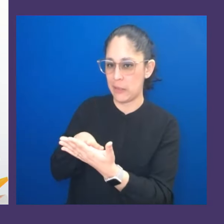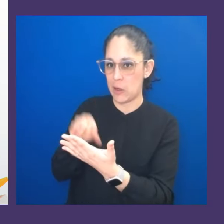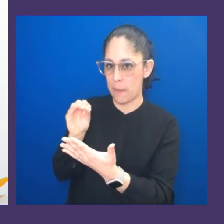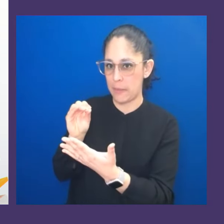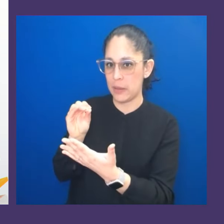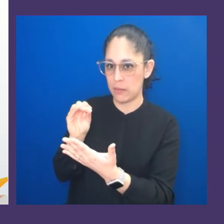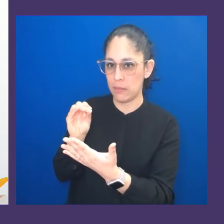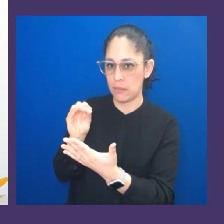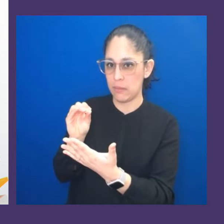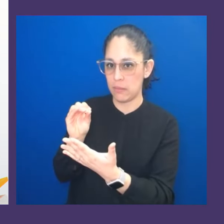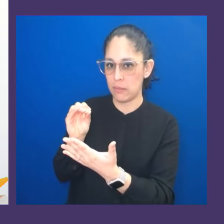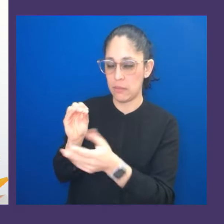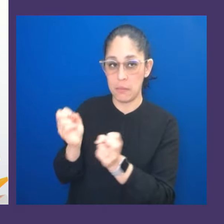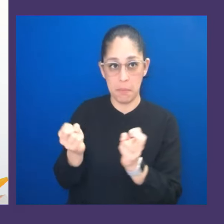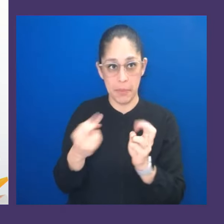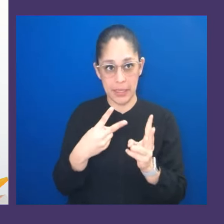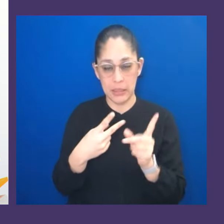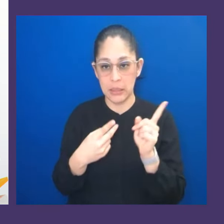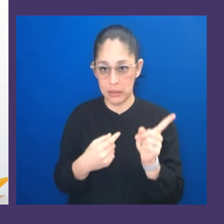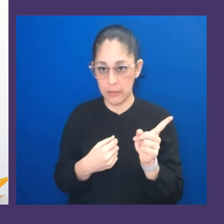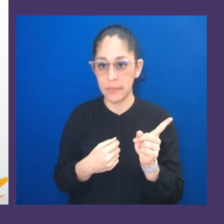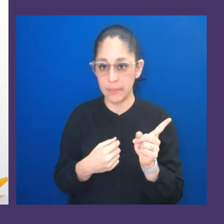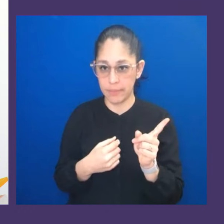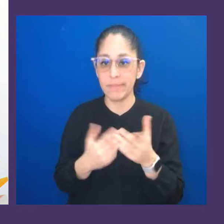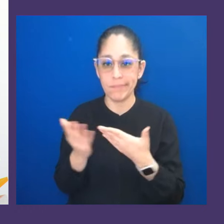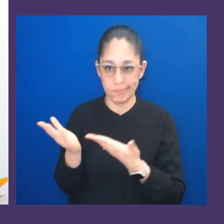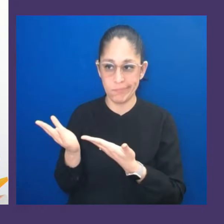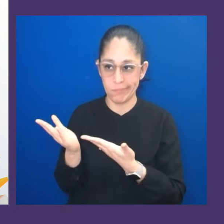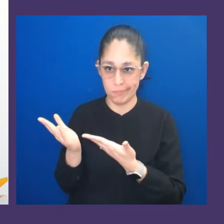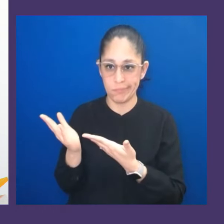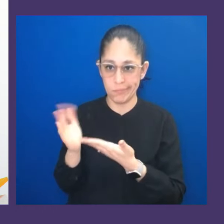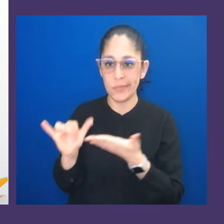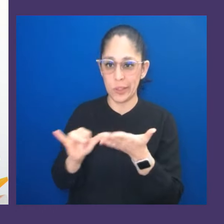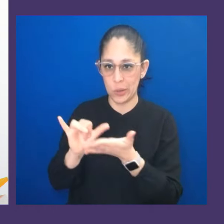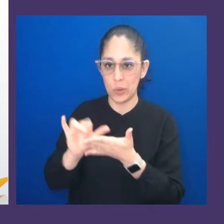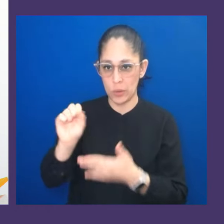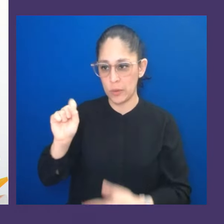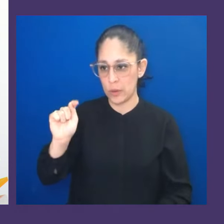paste it here on my YouTube Studio . . . Done.